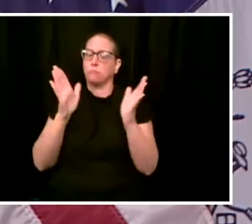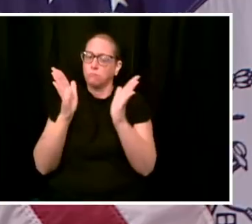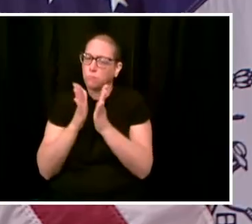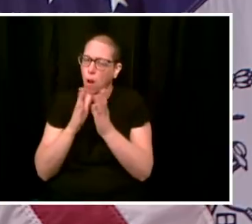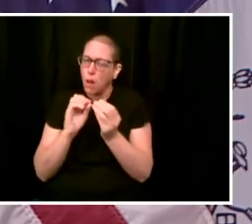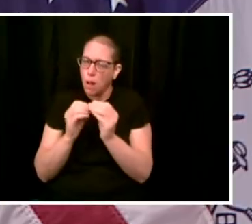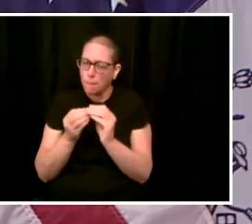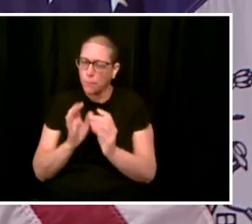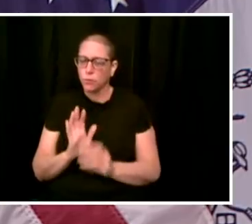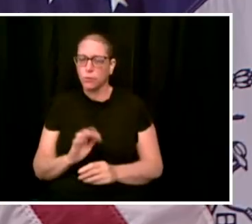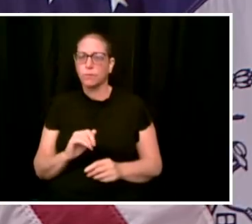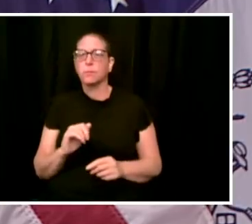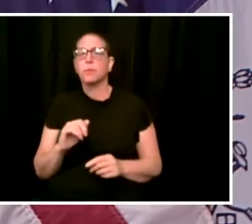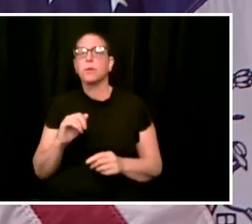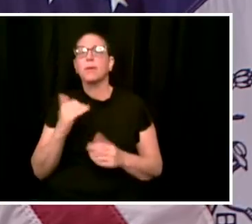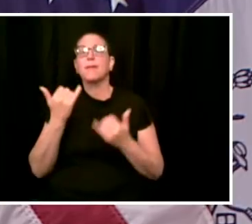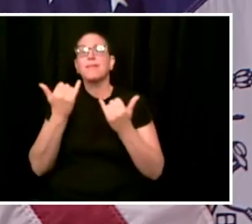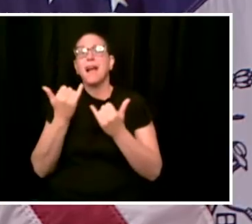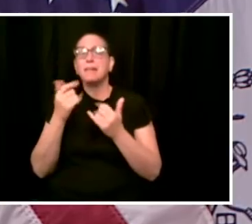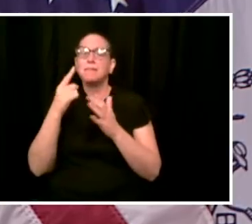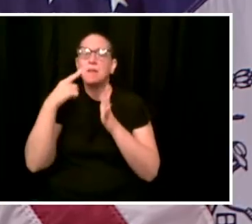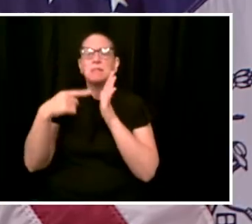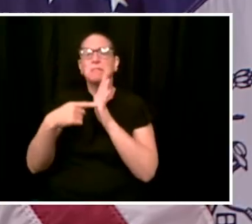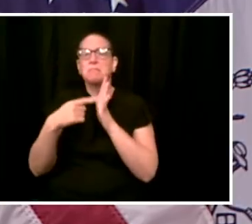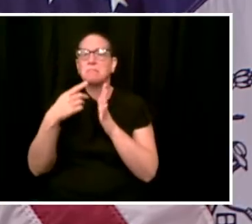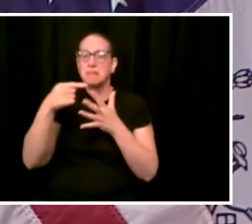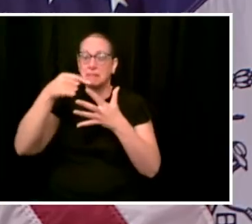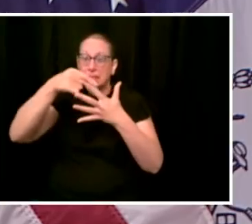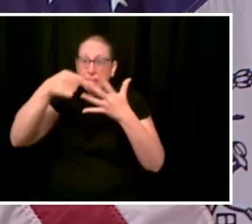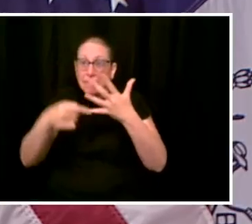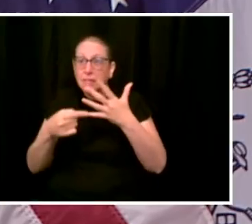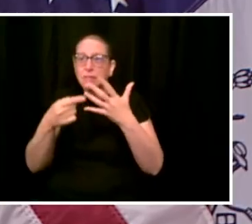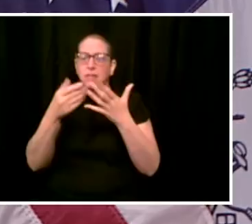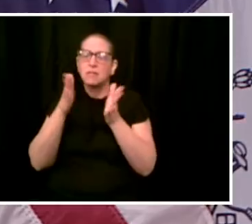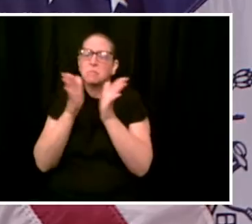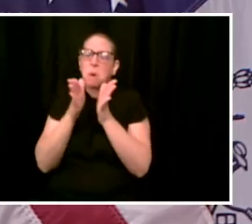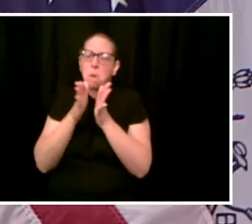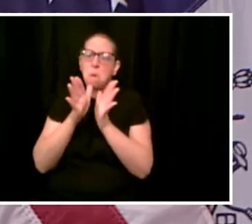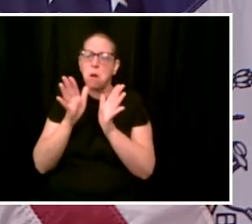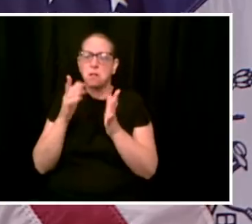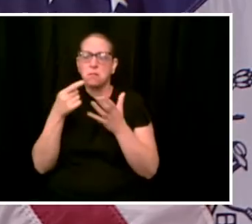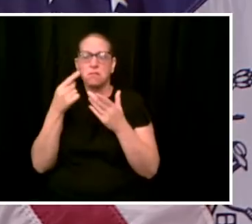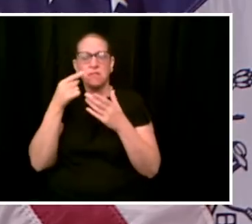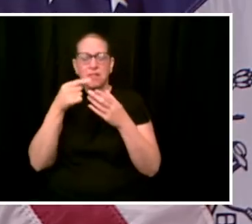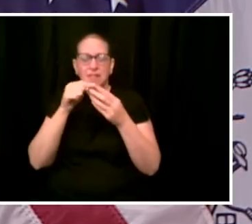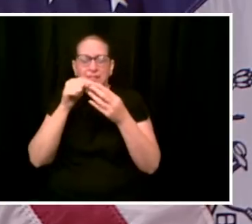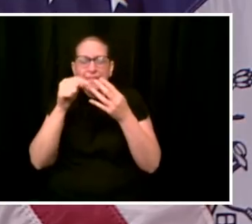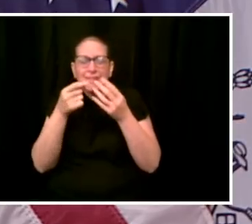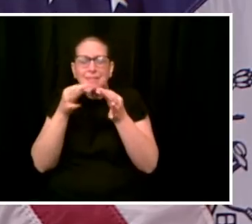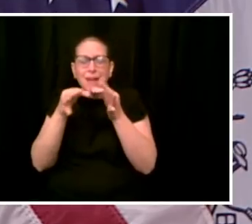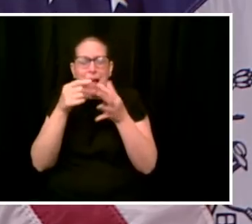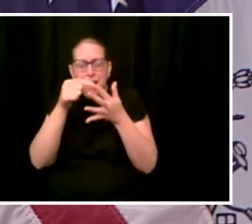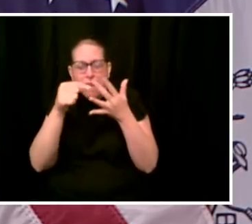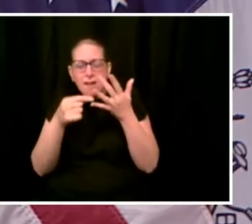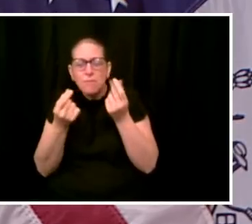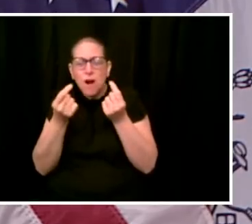SMALL. SO IN TERMS OF SEEING DEMOGRAPHIC FRIENDS, W HEAE V A SMLLA SAMPLE